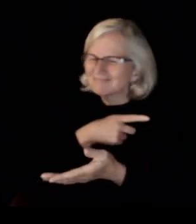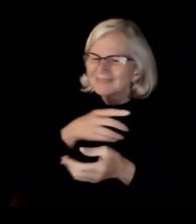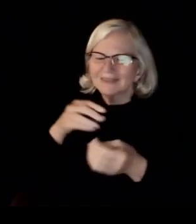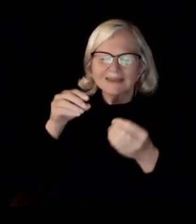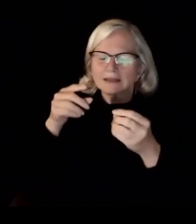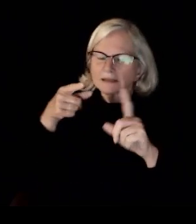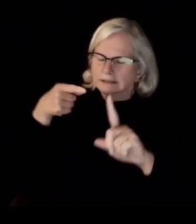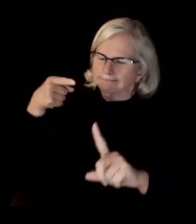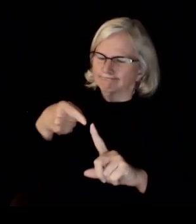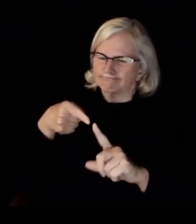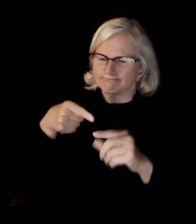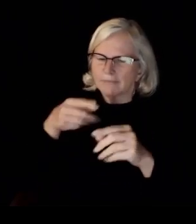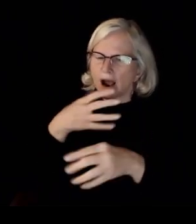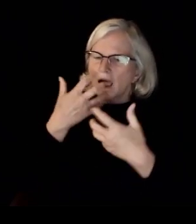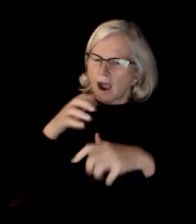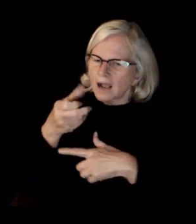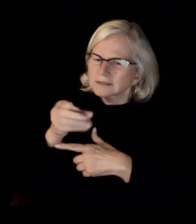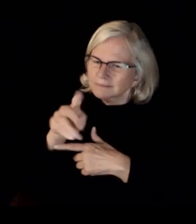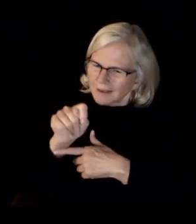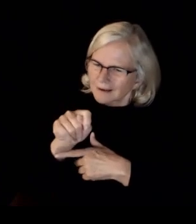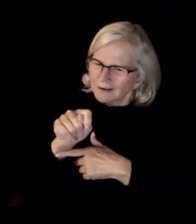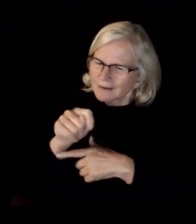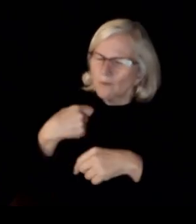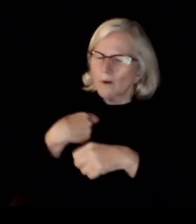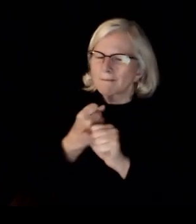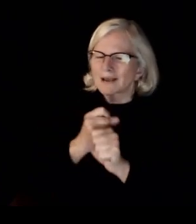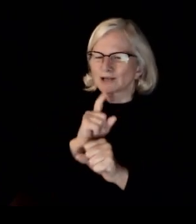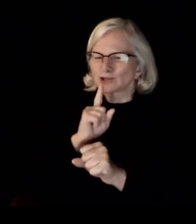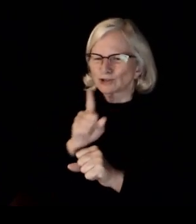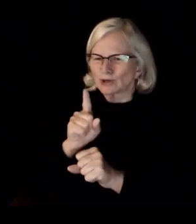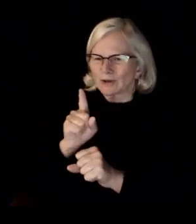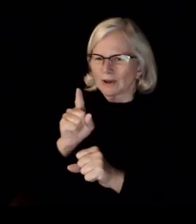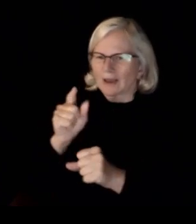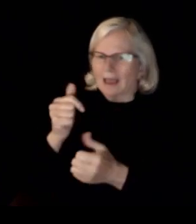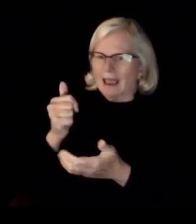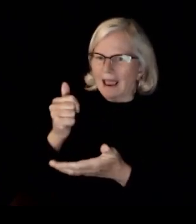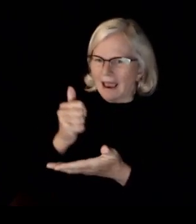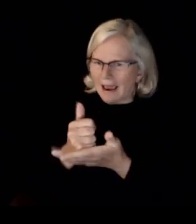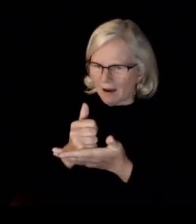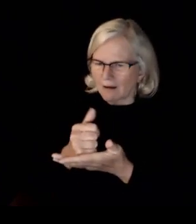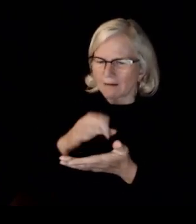Mike: Okay thank you. Operator we have time for one more question.